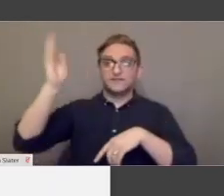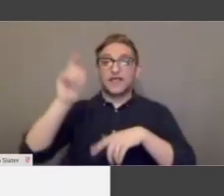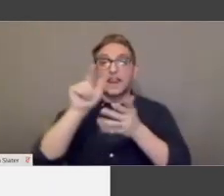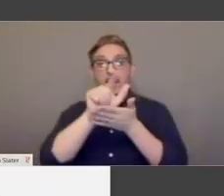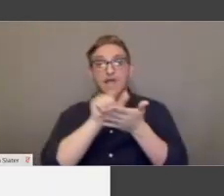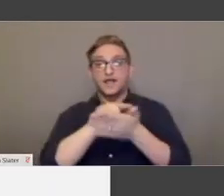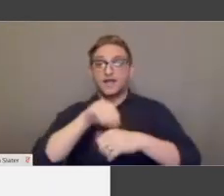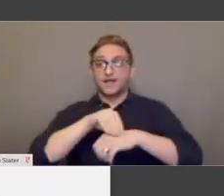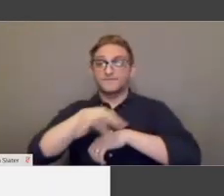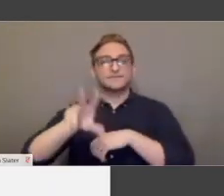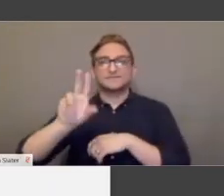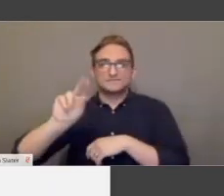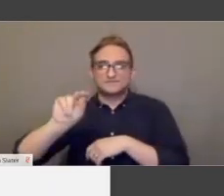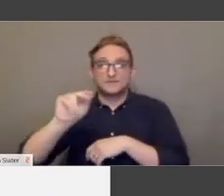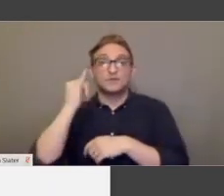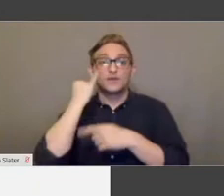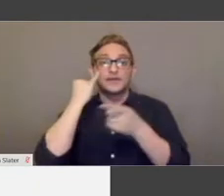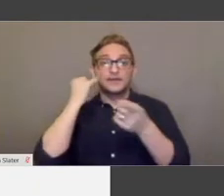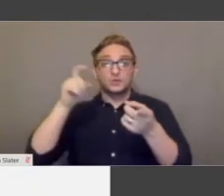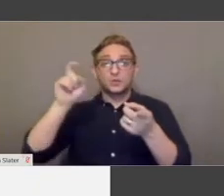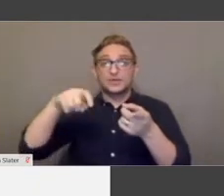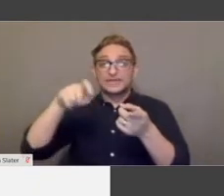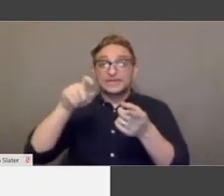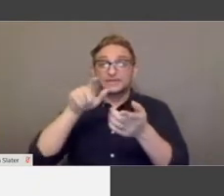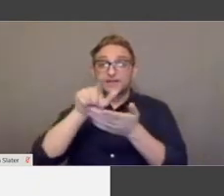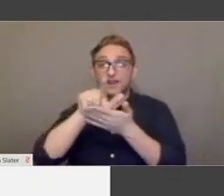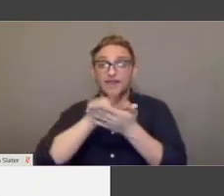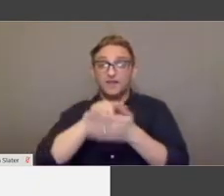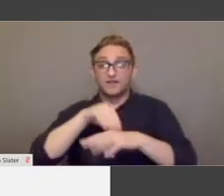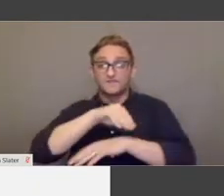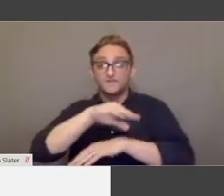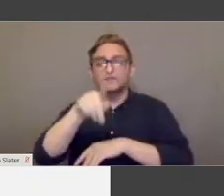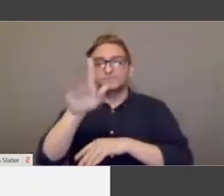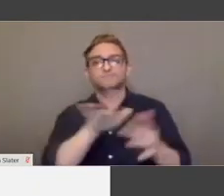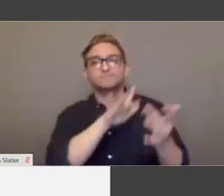For legal advice contact your own attorney for that.